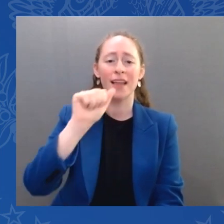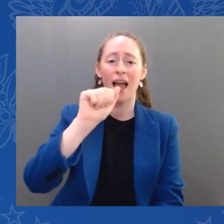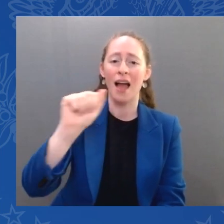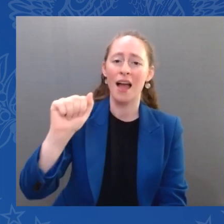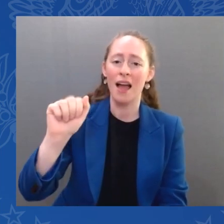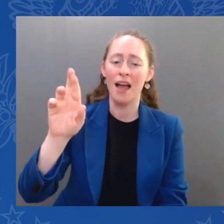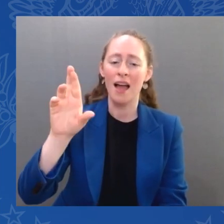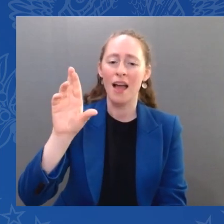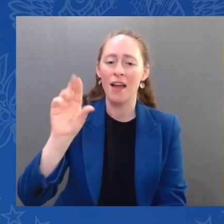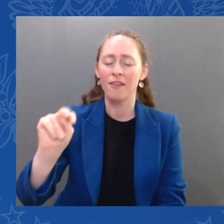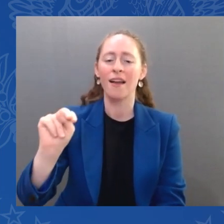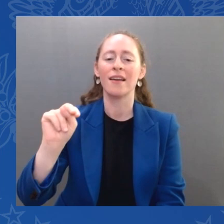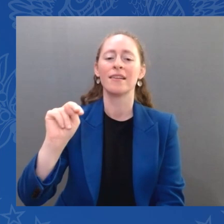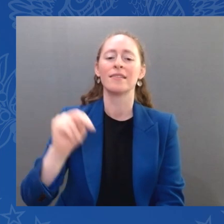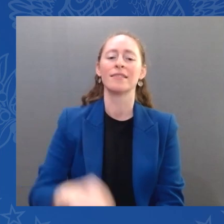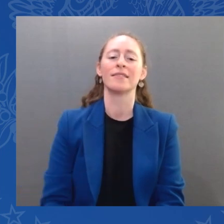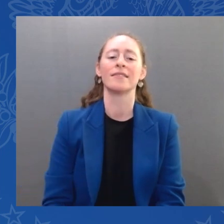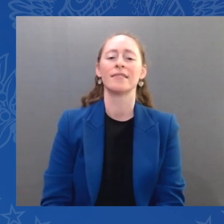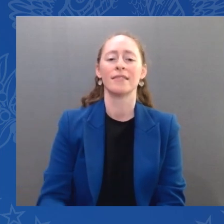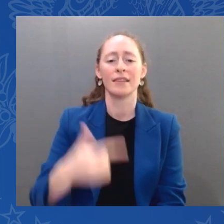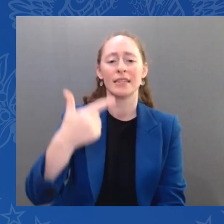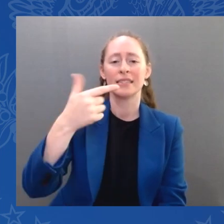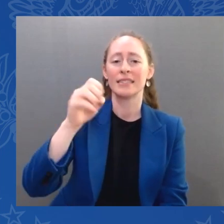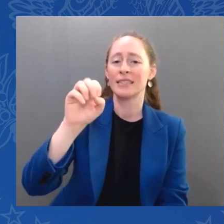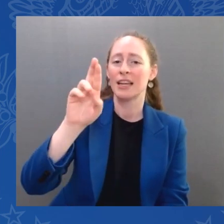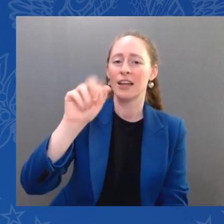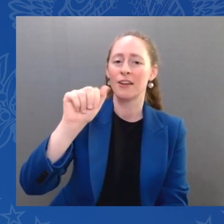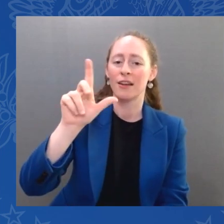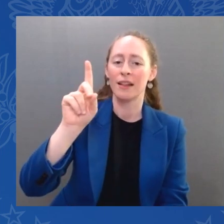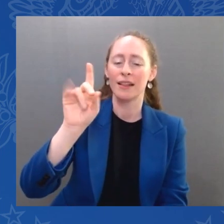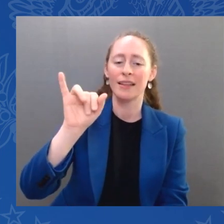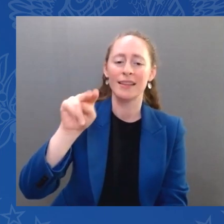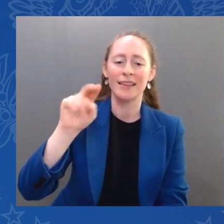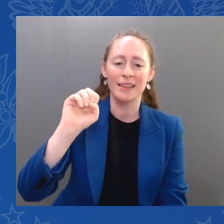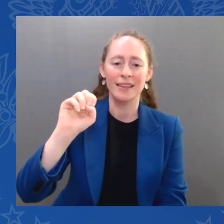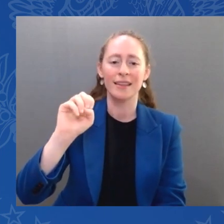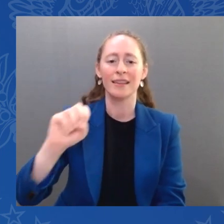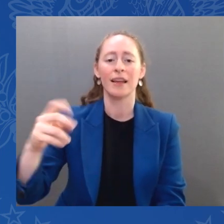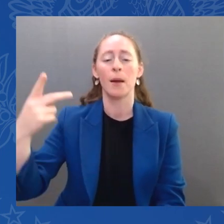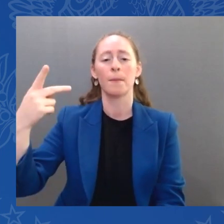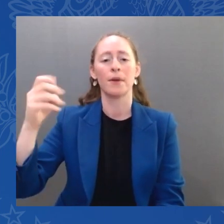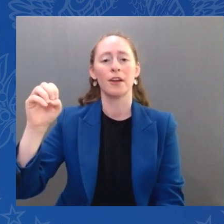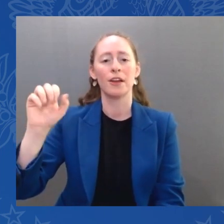Pearl Young and Mrs. Ruth E Whitfield. Our 86 year old mother,